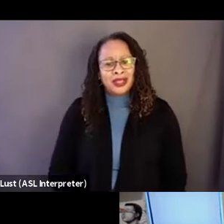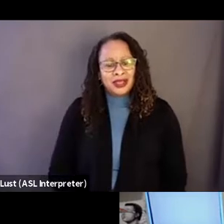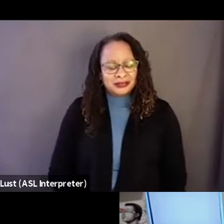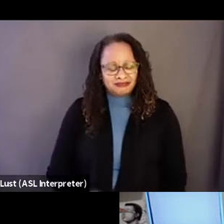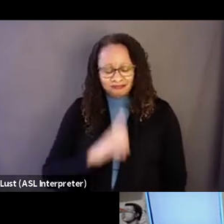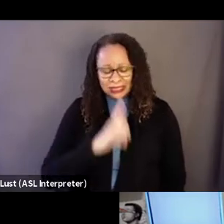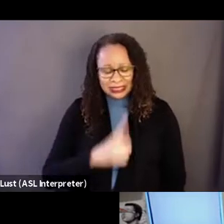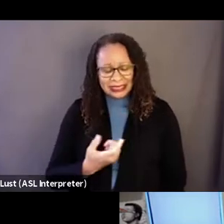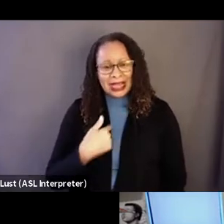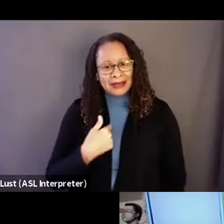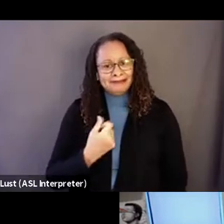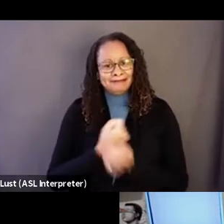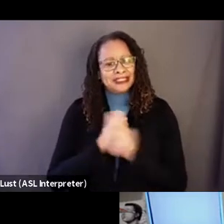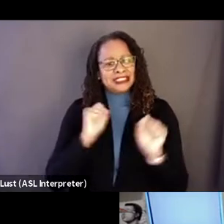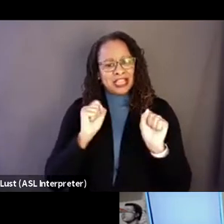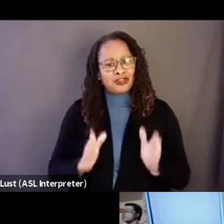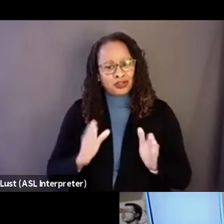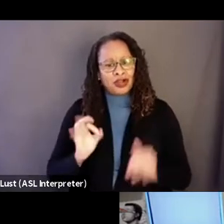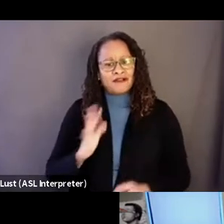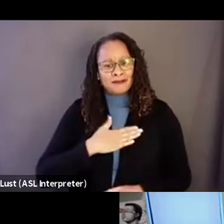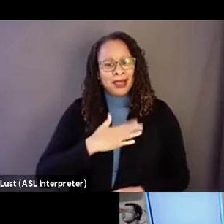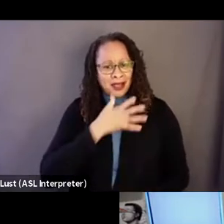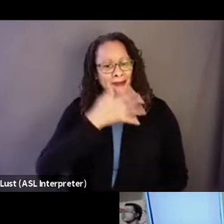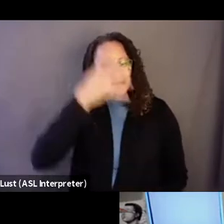and never realized about myself.